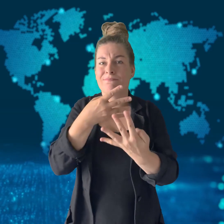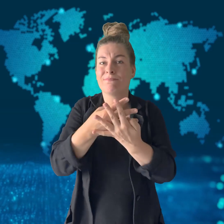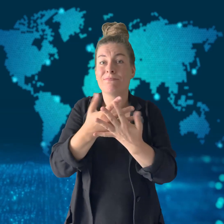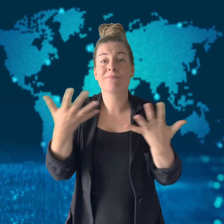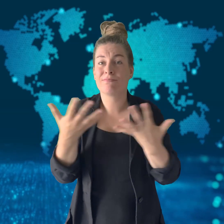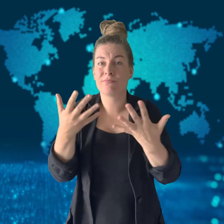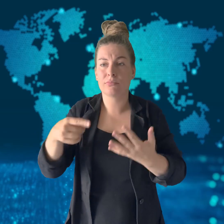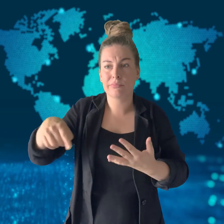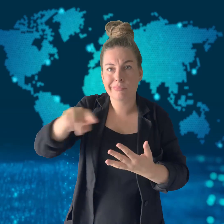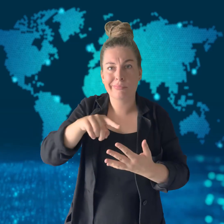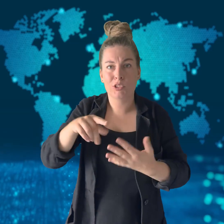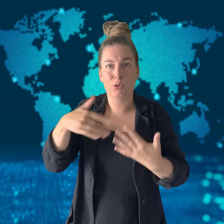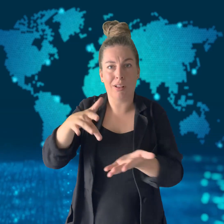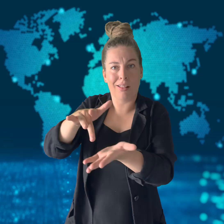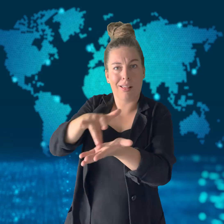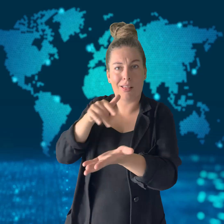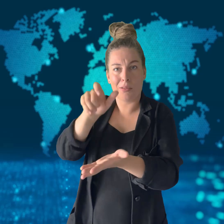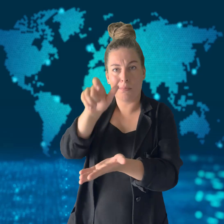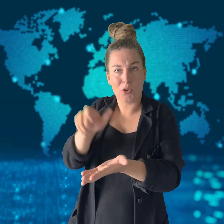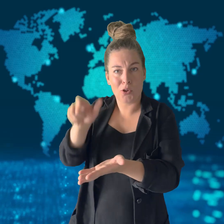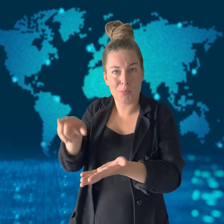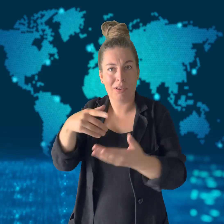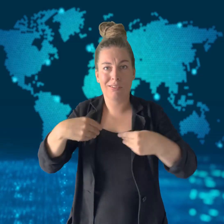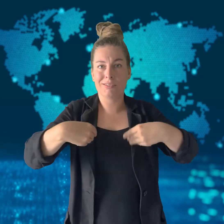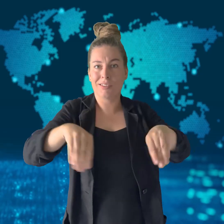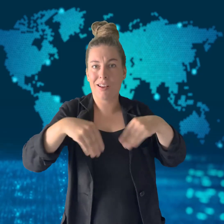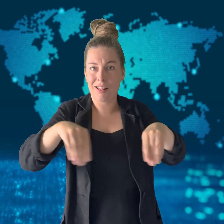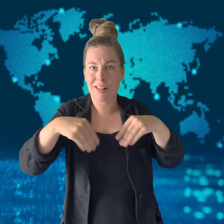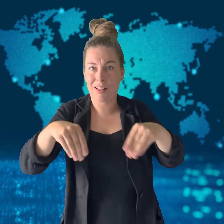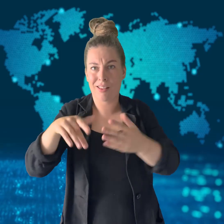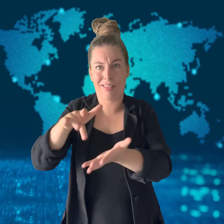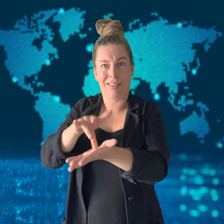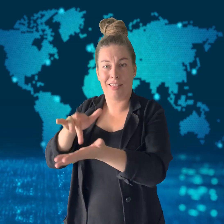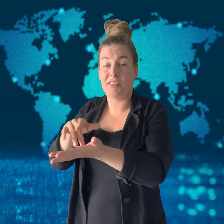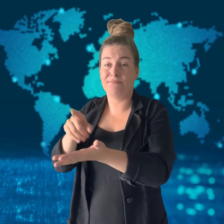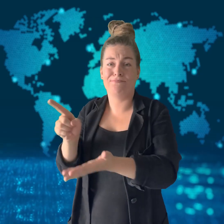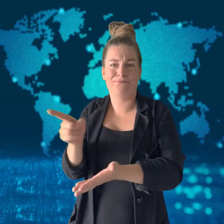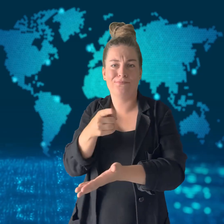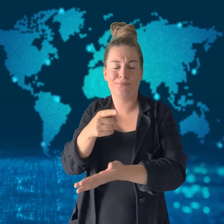Torres' sentence is for trafficking and enslaving those women.